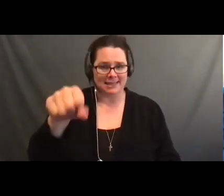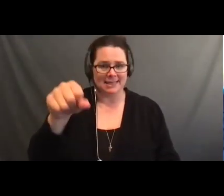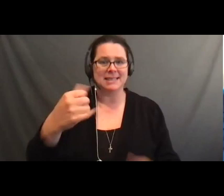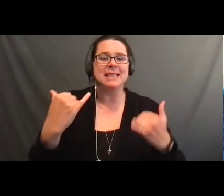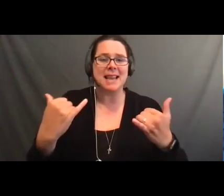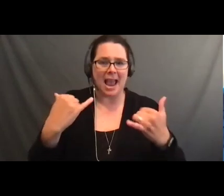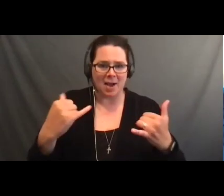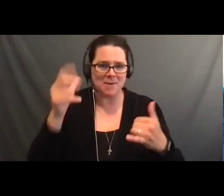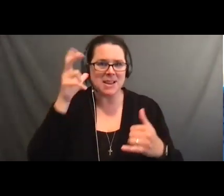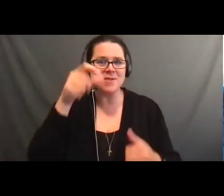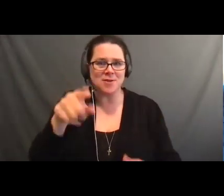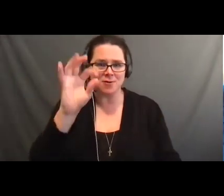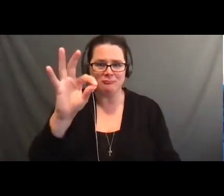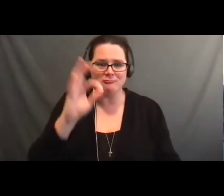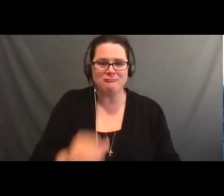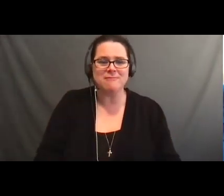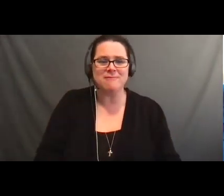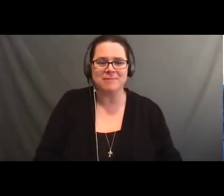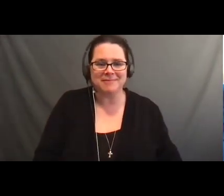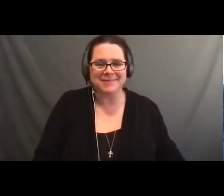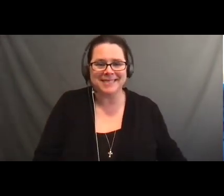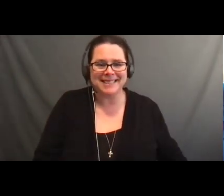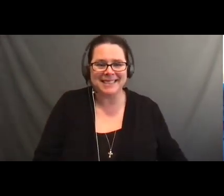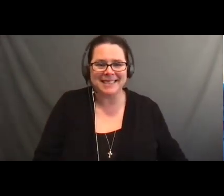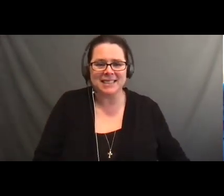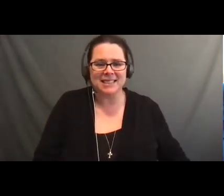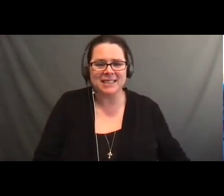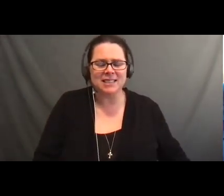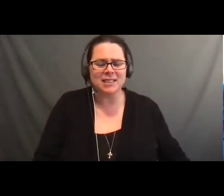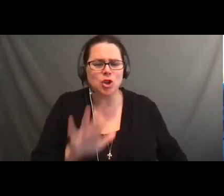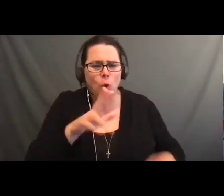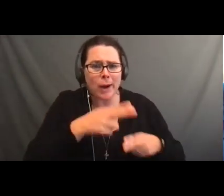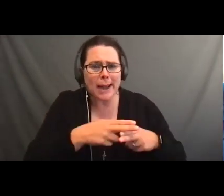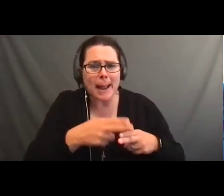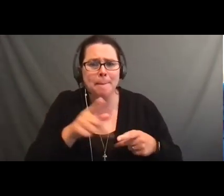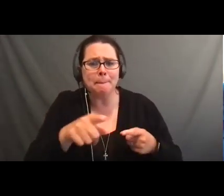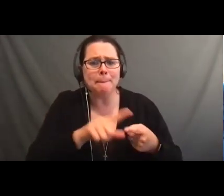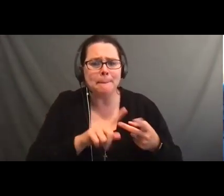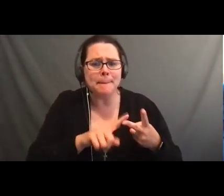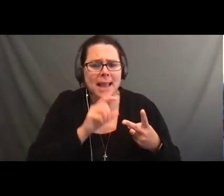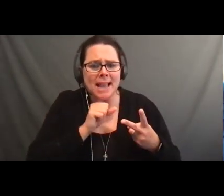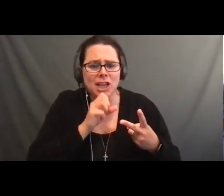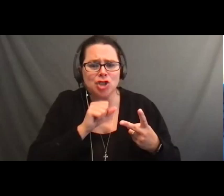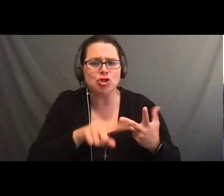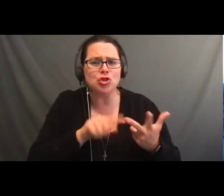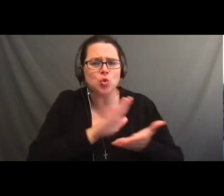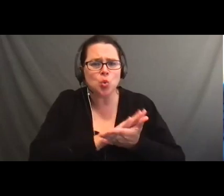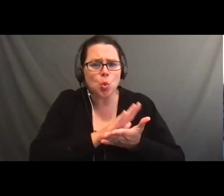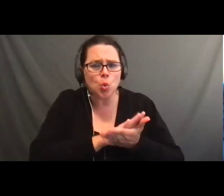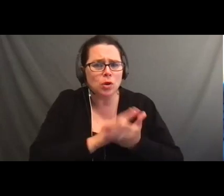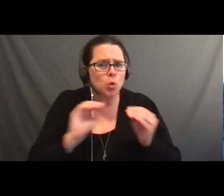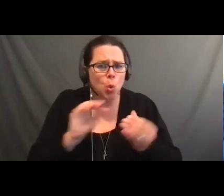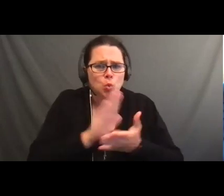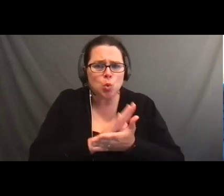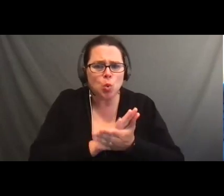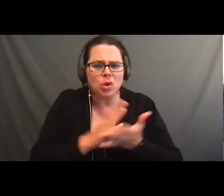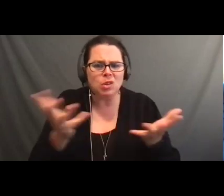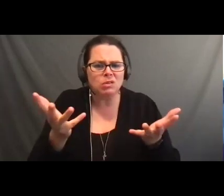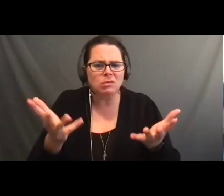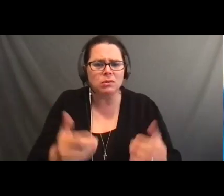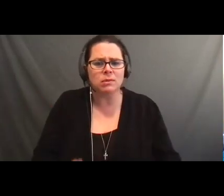Yes. >>Zack’s mom: Name, age, school, no school, whatever, where you live.